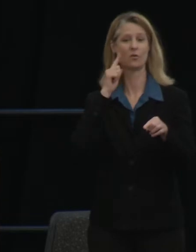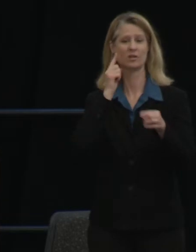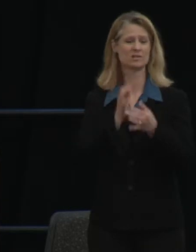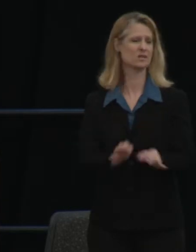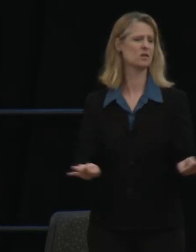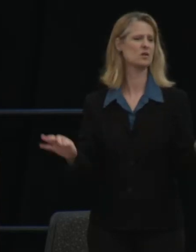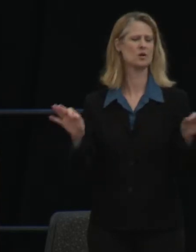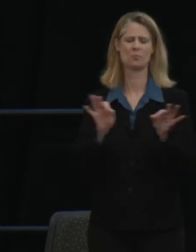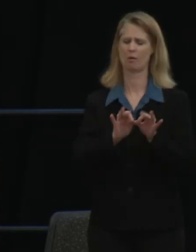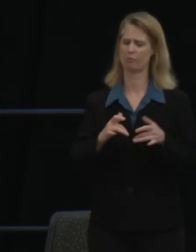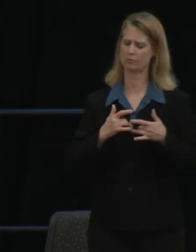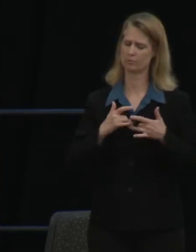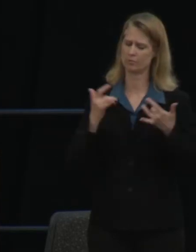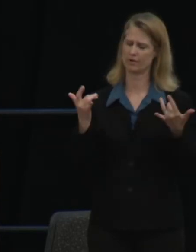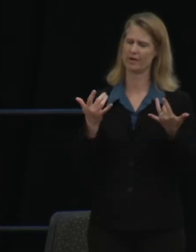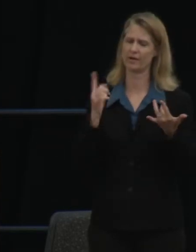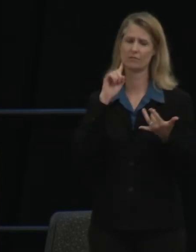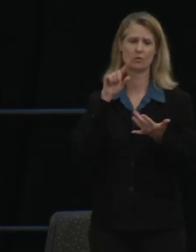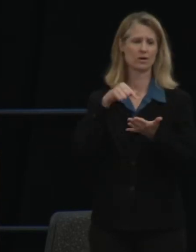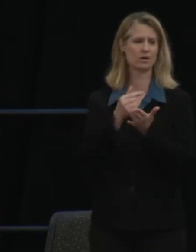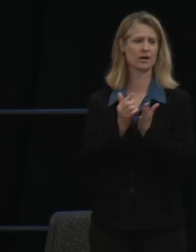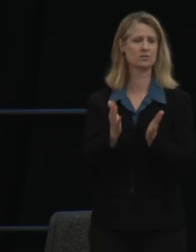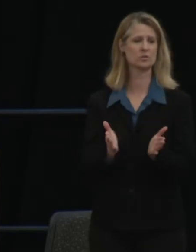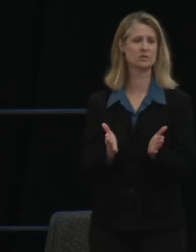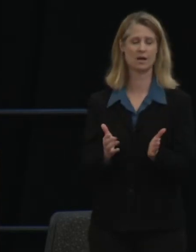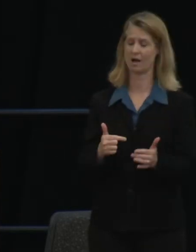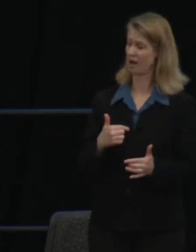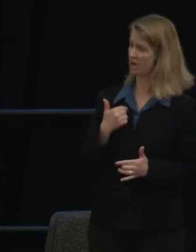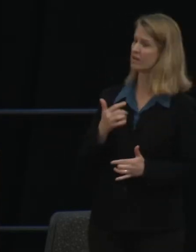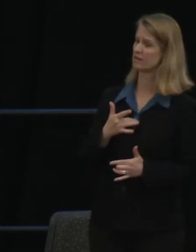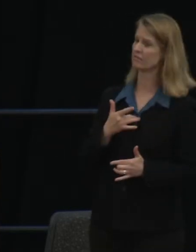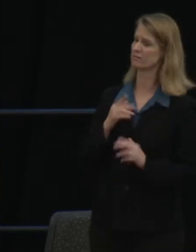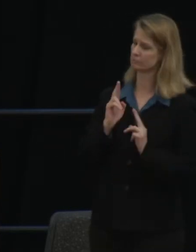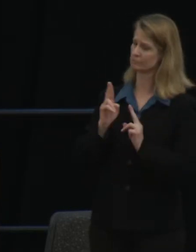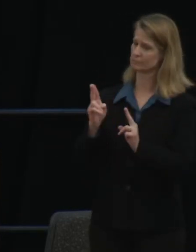of our graduates. We feel privileged and grateful